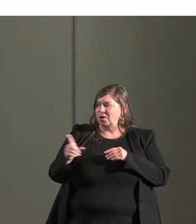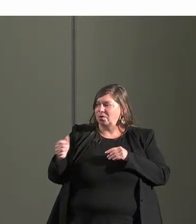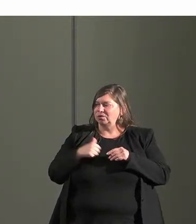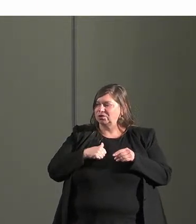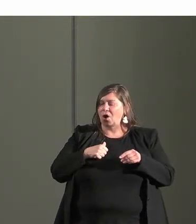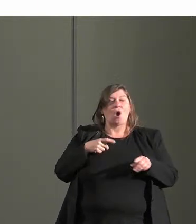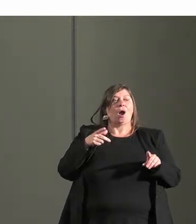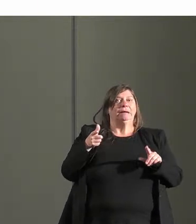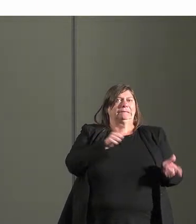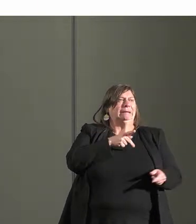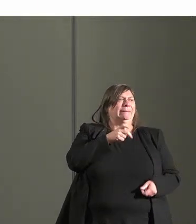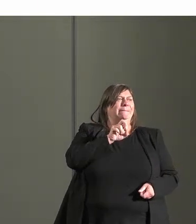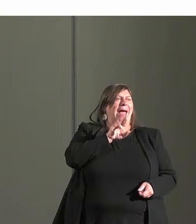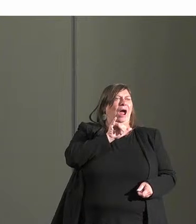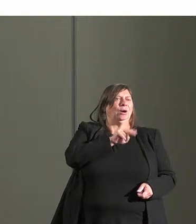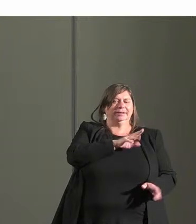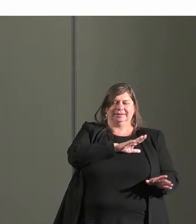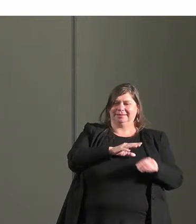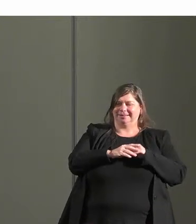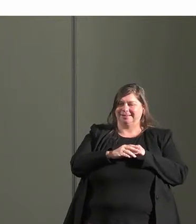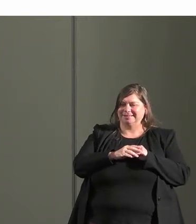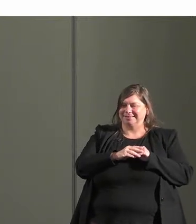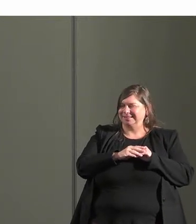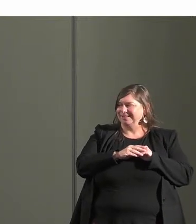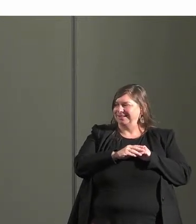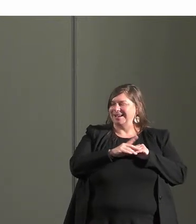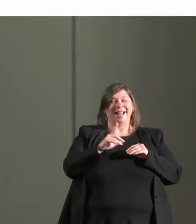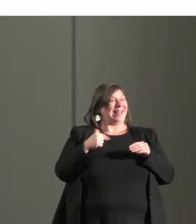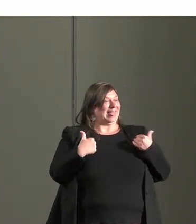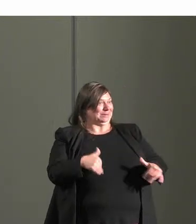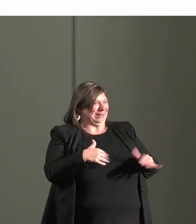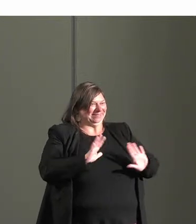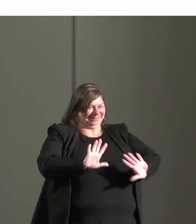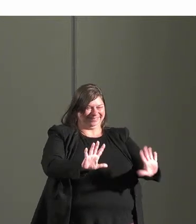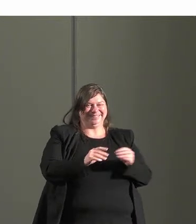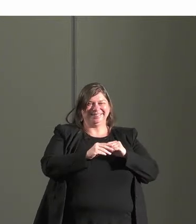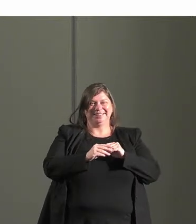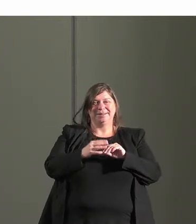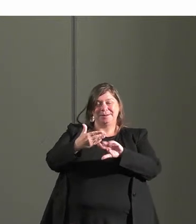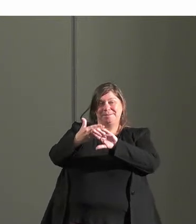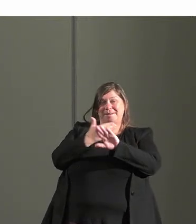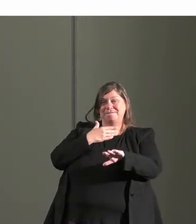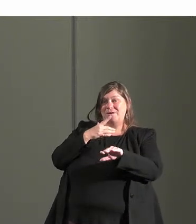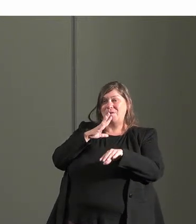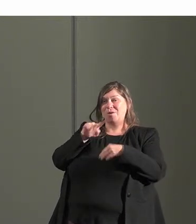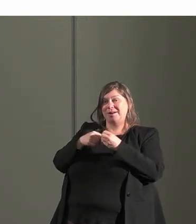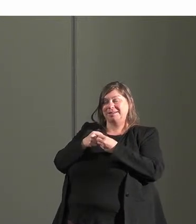Cynthia for work space space to Perrin